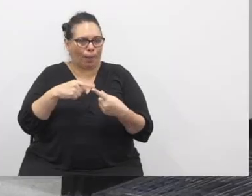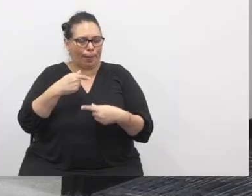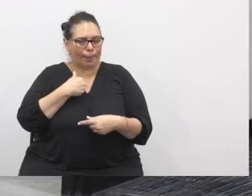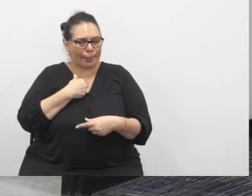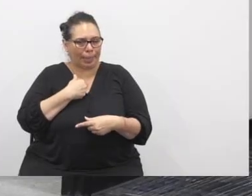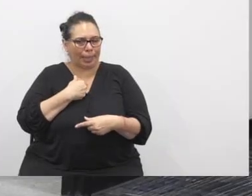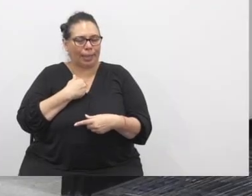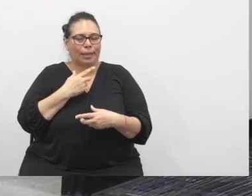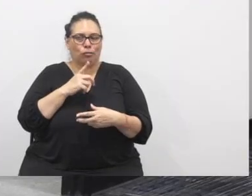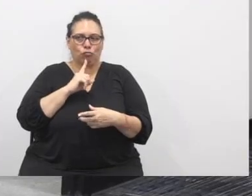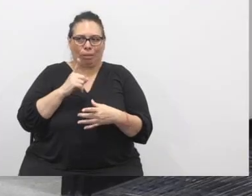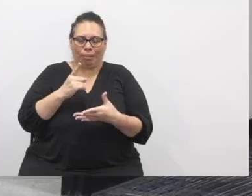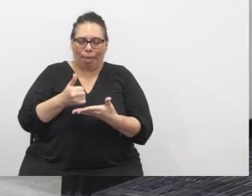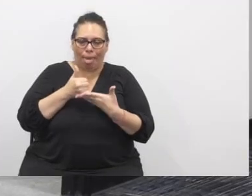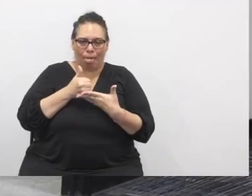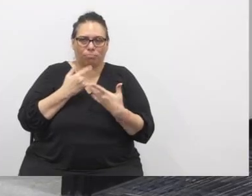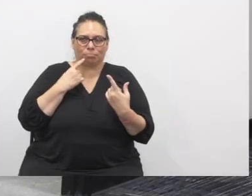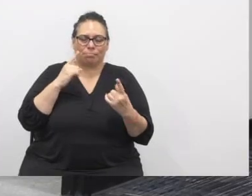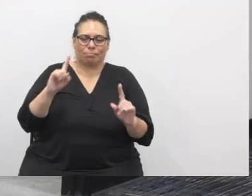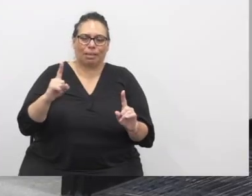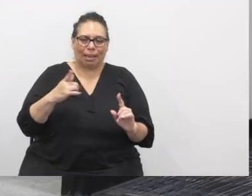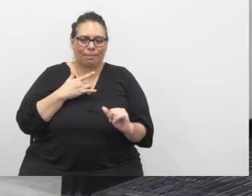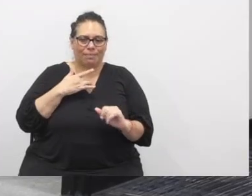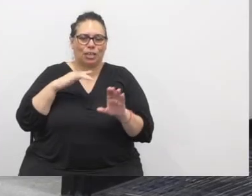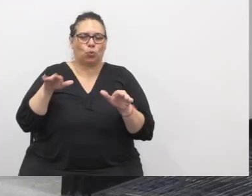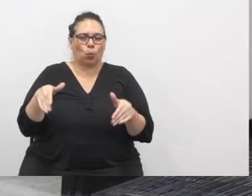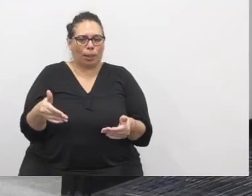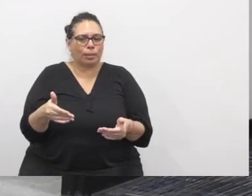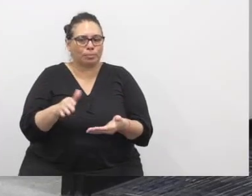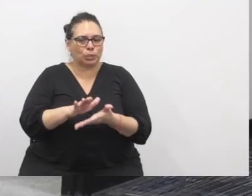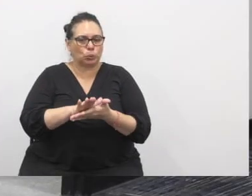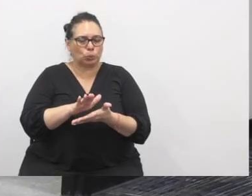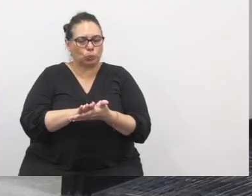really helped me succeed and feel welcomed at school. And,